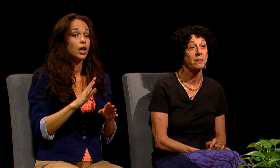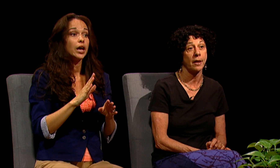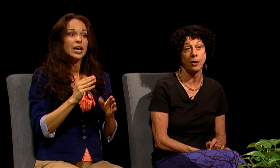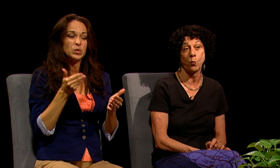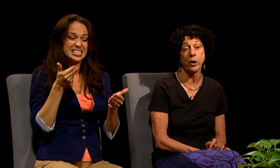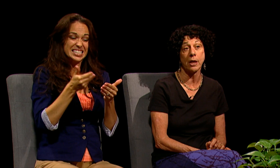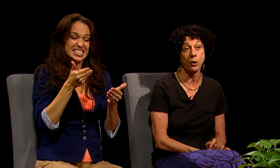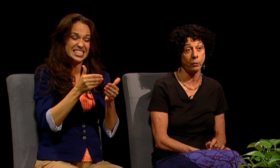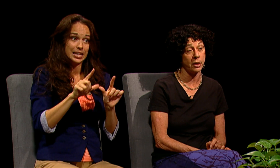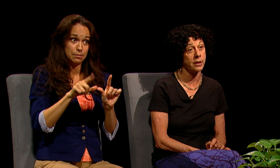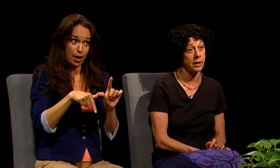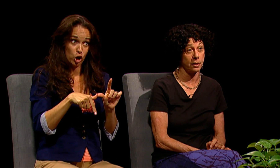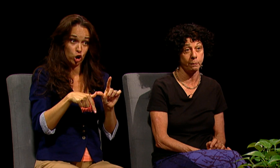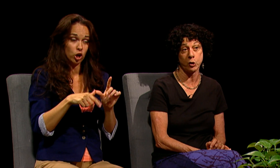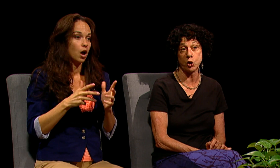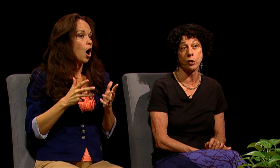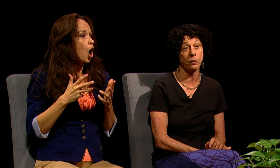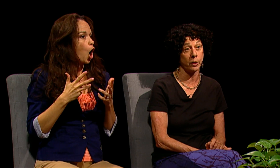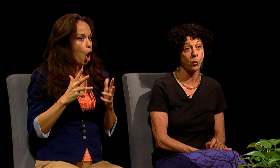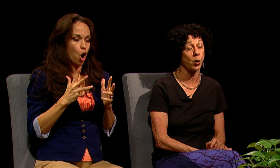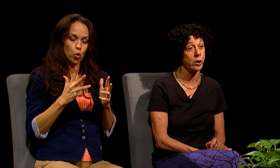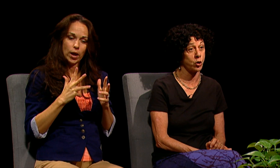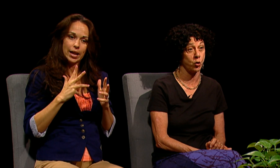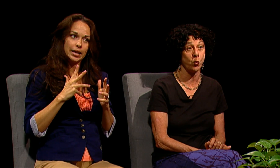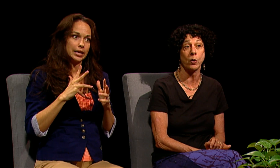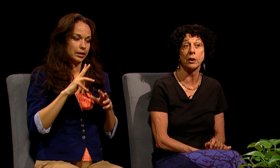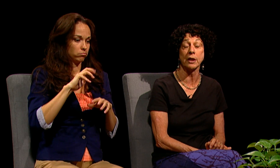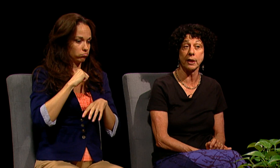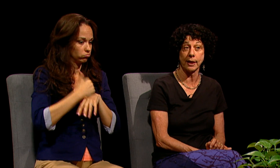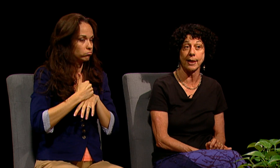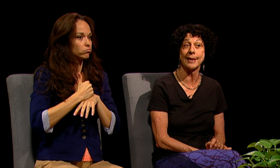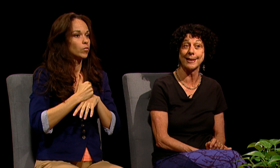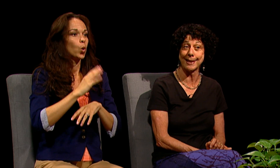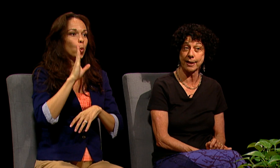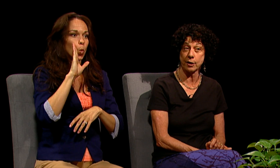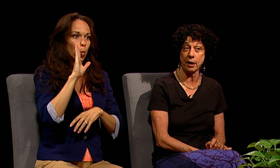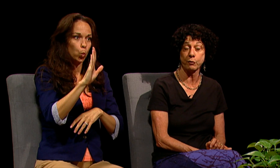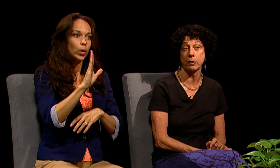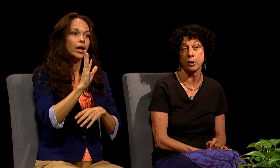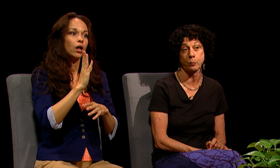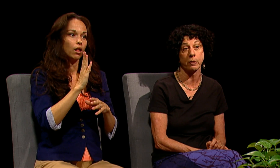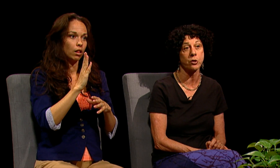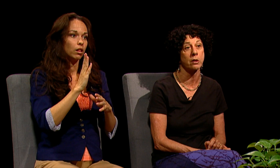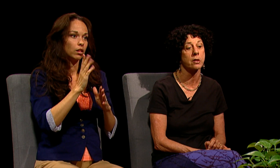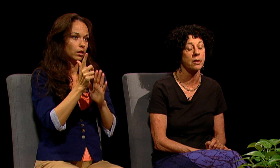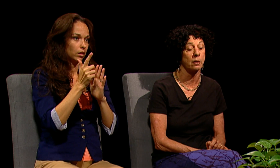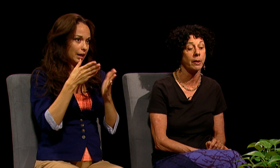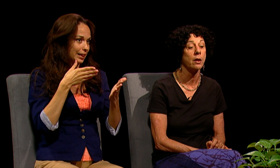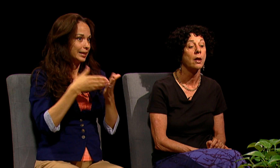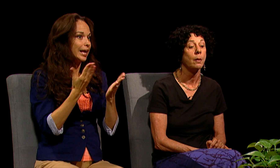AND WE HAD ALREADY TAKEN THE POSITION THAT WE WERE GOING TO LITIGATE AGAIN AFTER THE EXPIRATION OF THE SETTLEMENT.